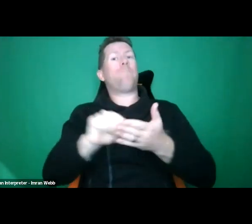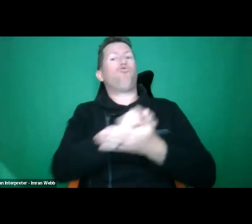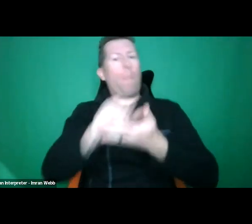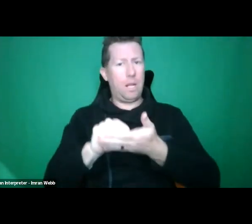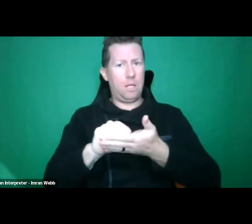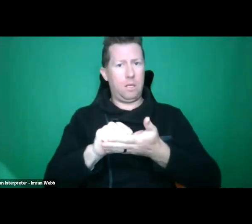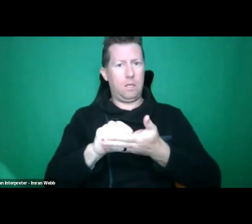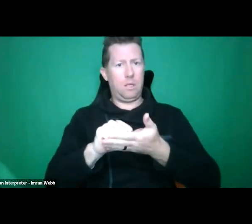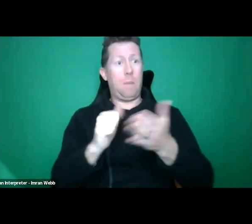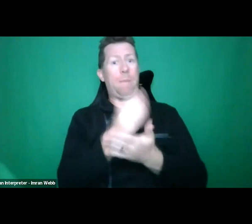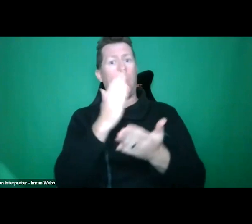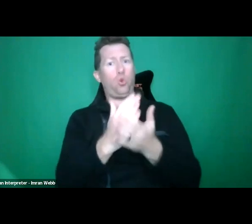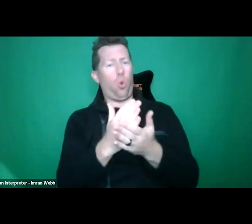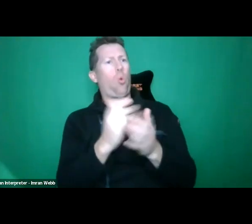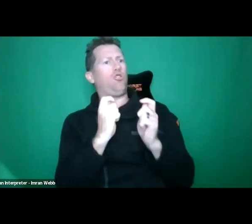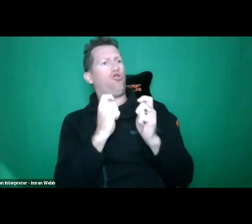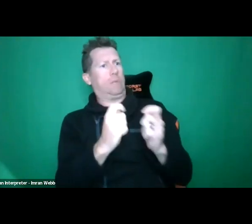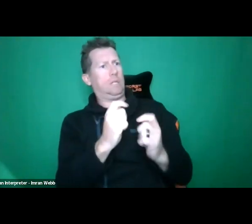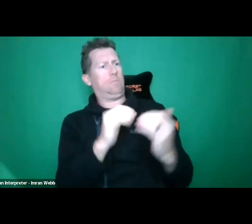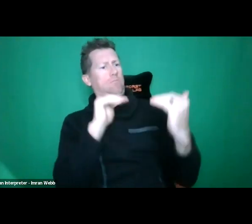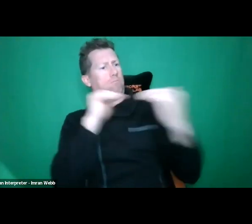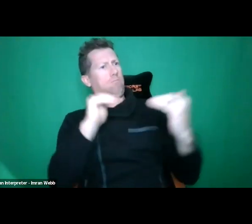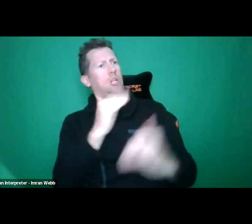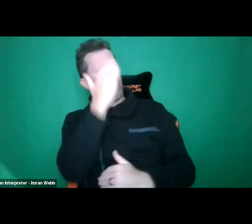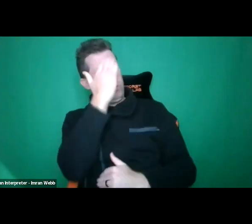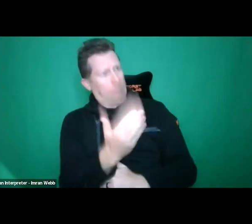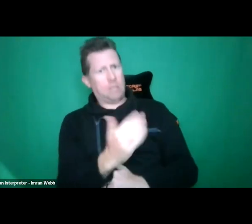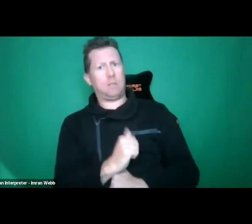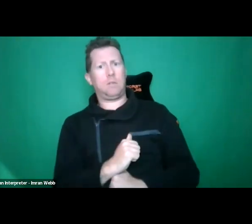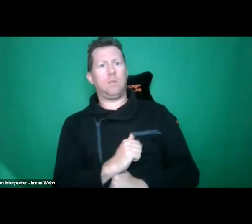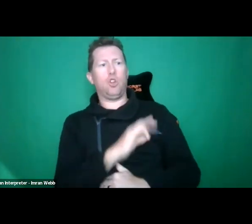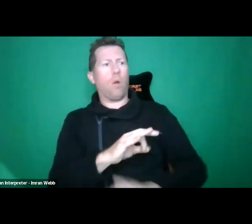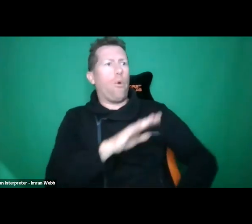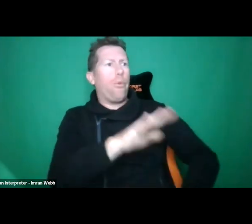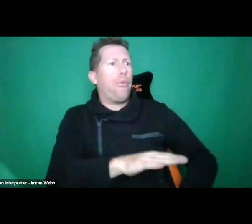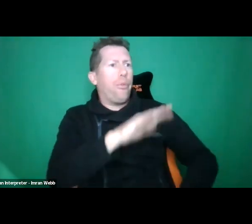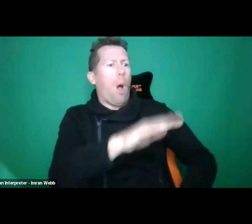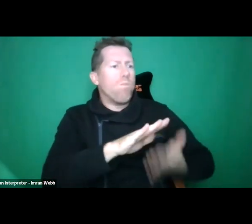they are treated with dignity and respect. One of the findings